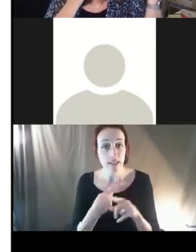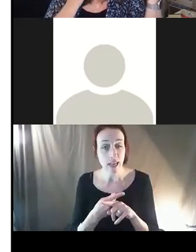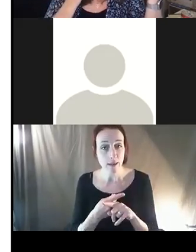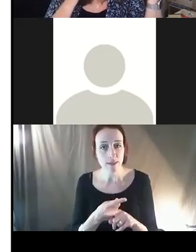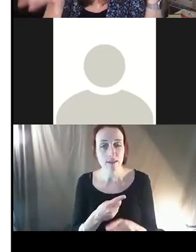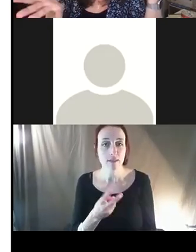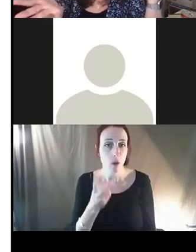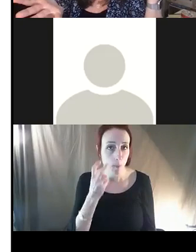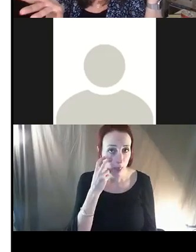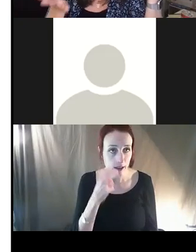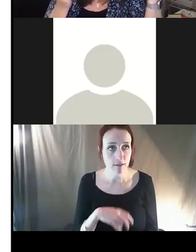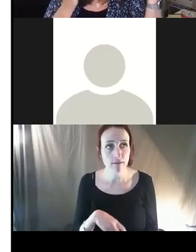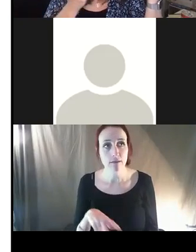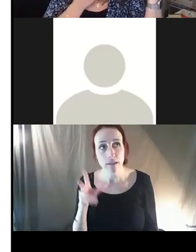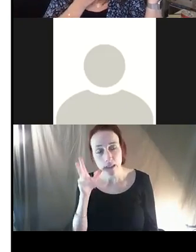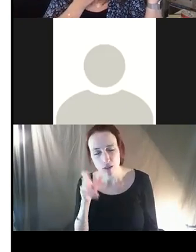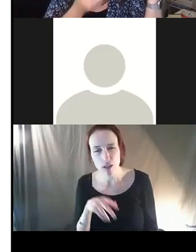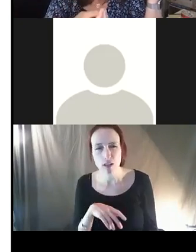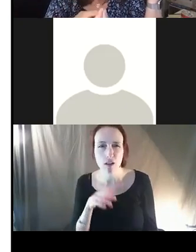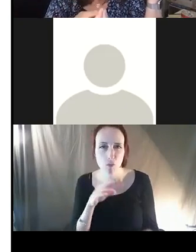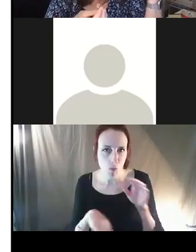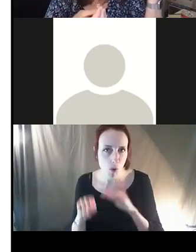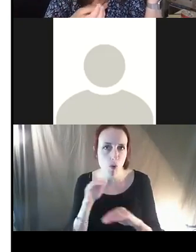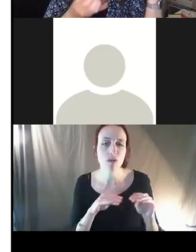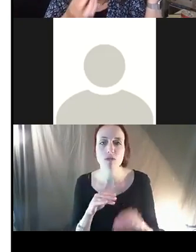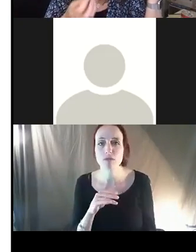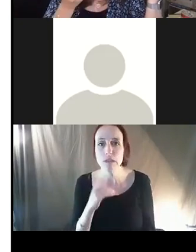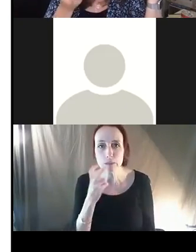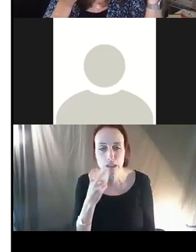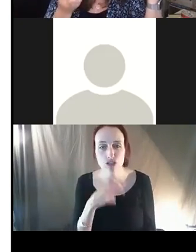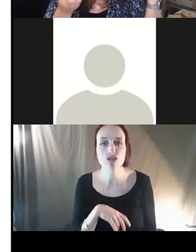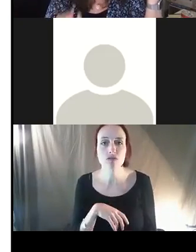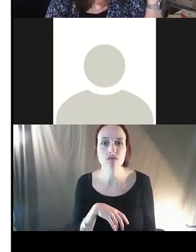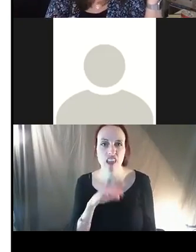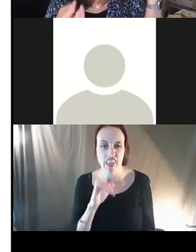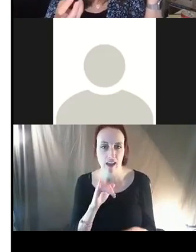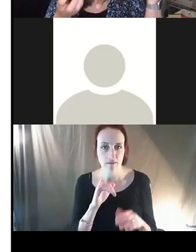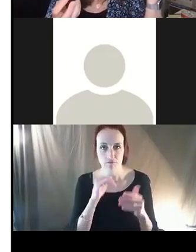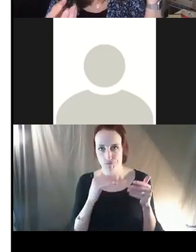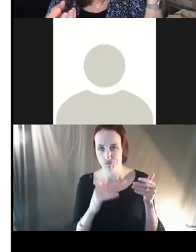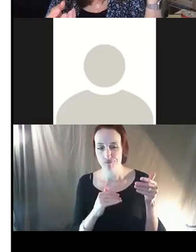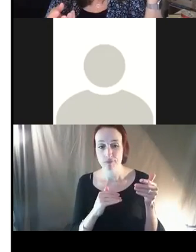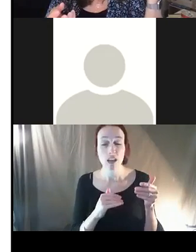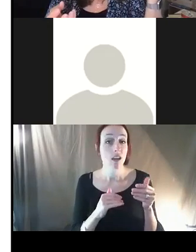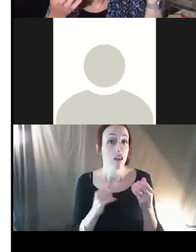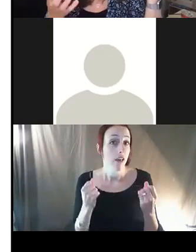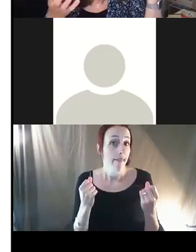motor and speech, so much work has gone into making